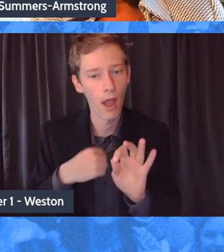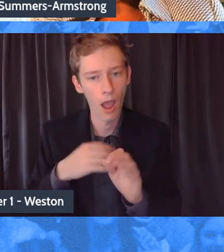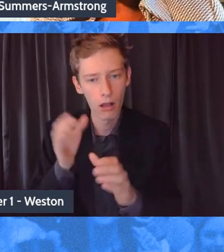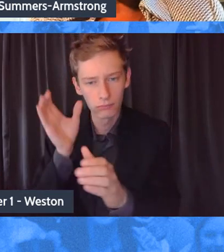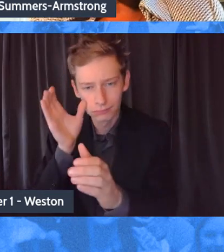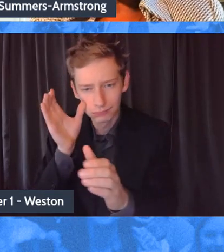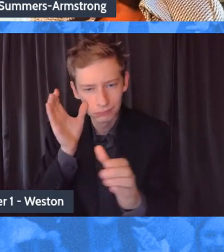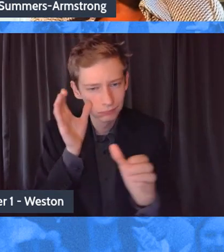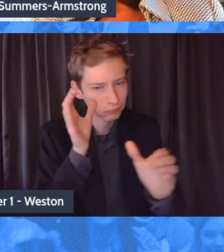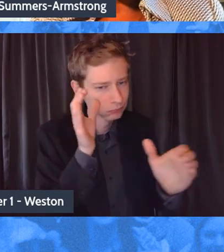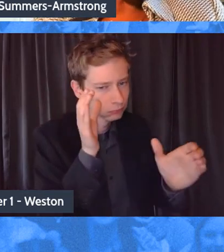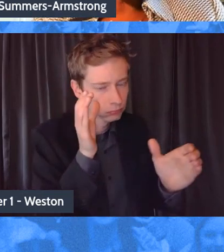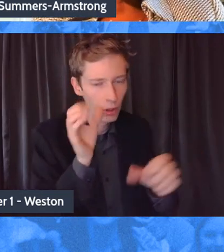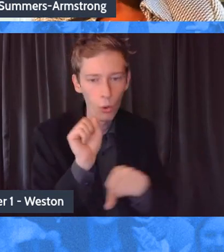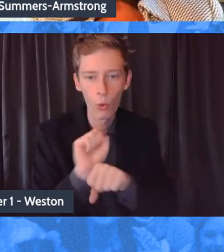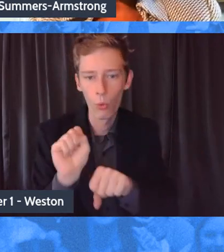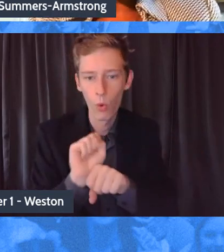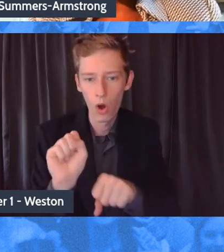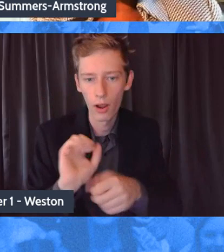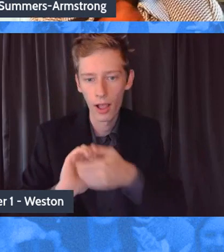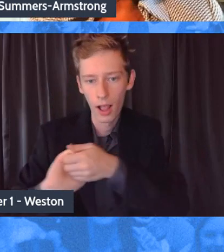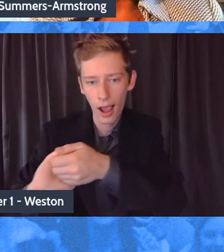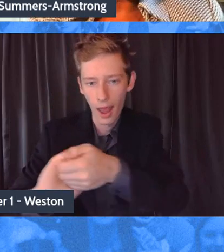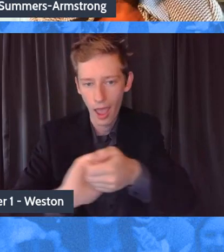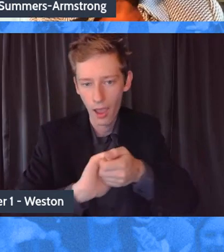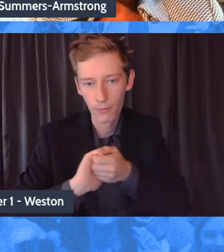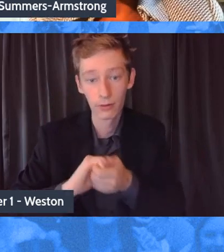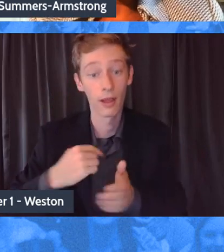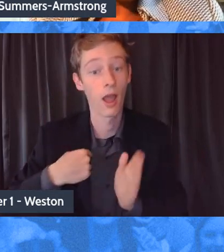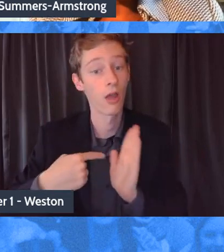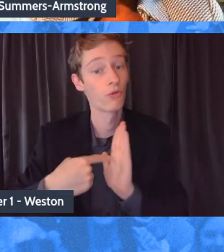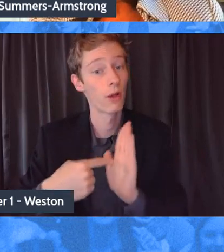that I am representing people who are just like me,